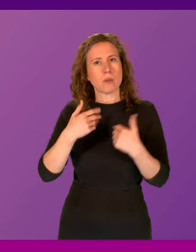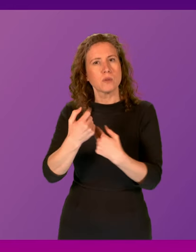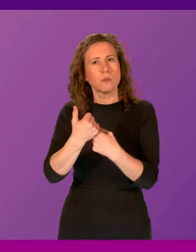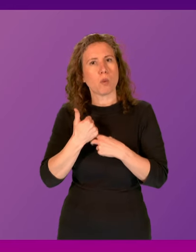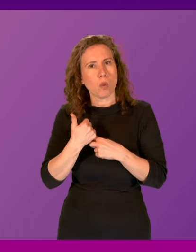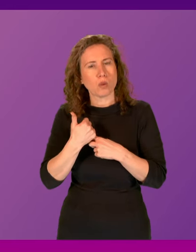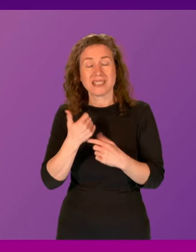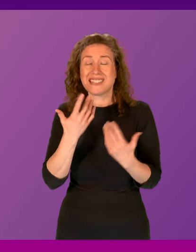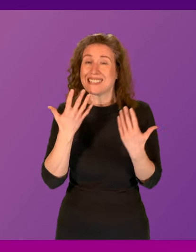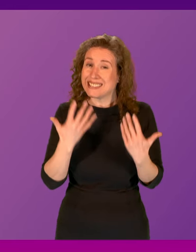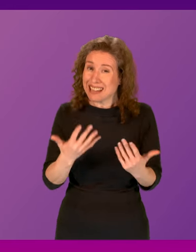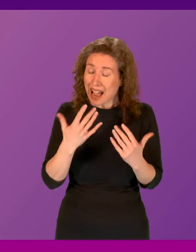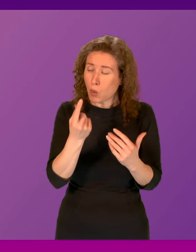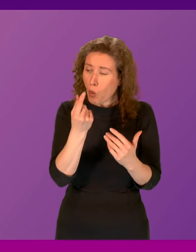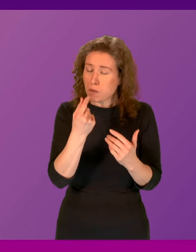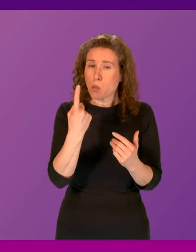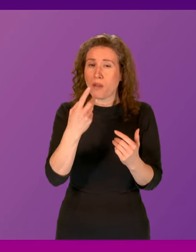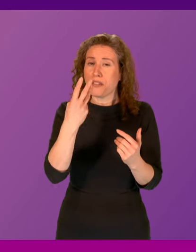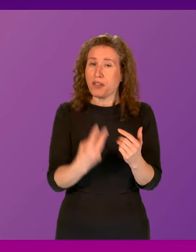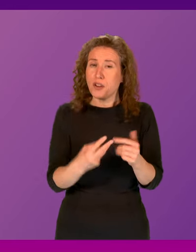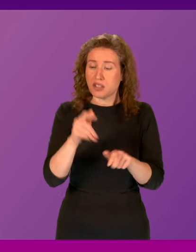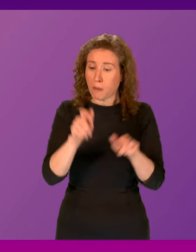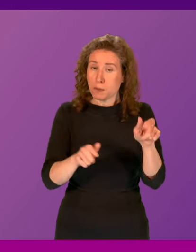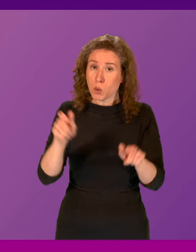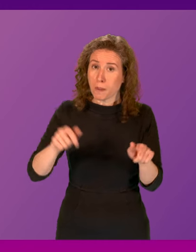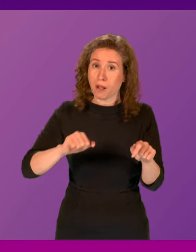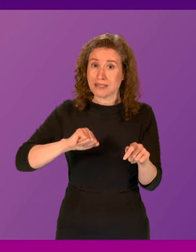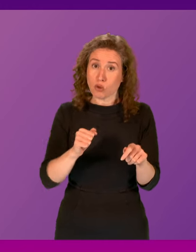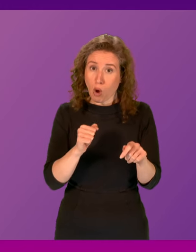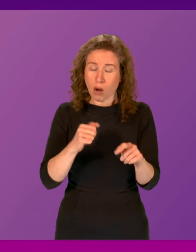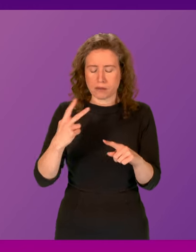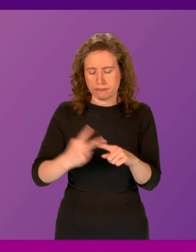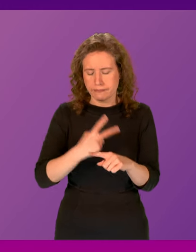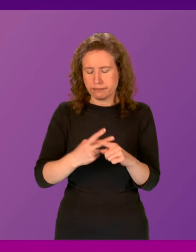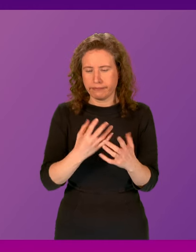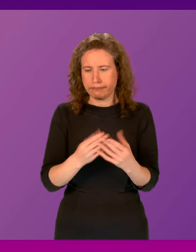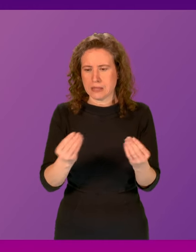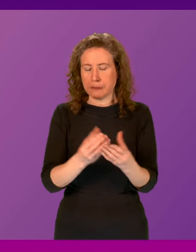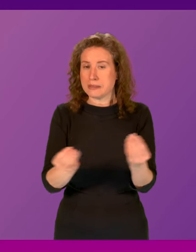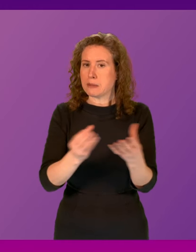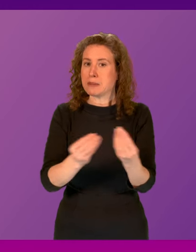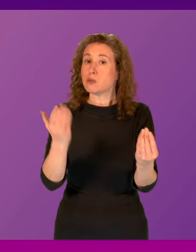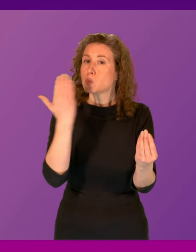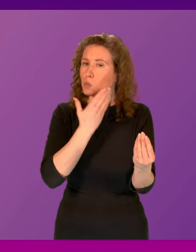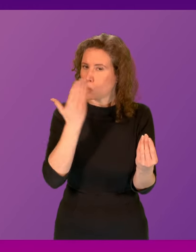Nearly a third of pupils in Scotland are now persistently absent from school; in some areas,